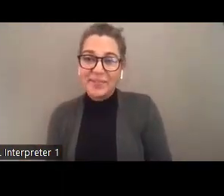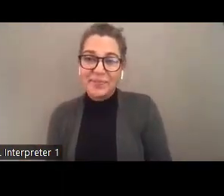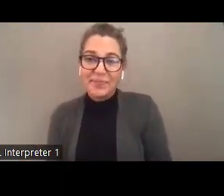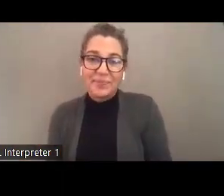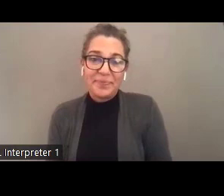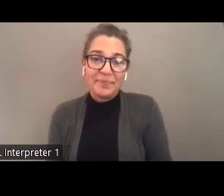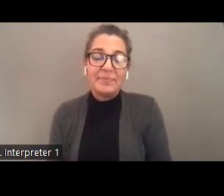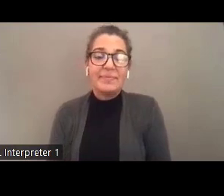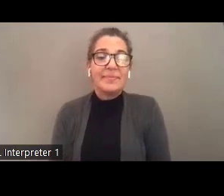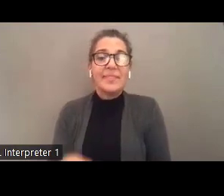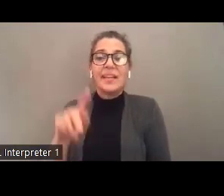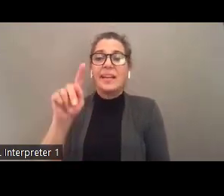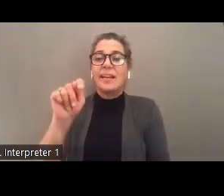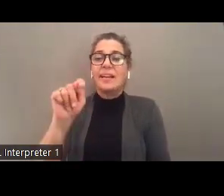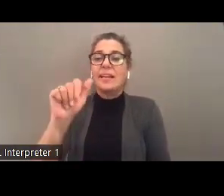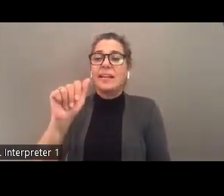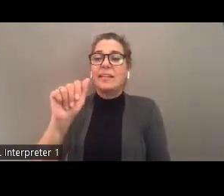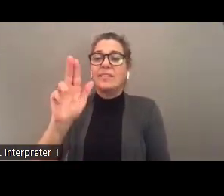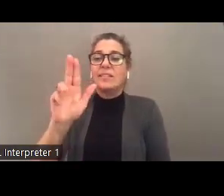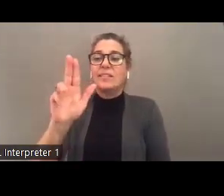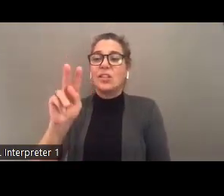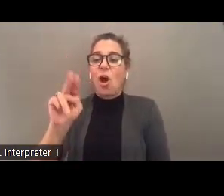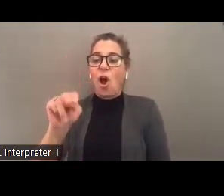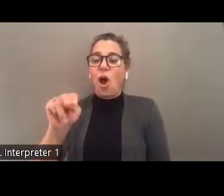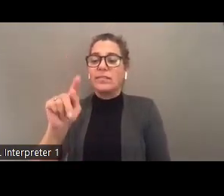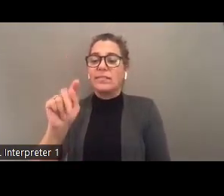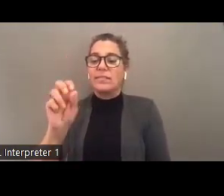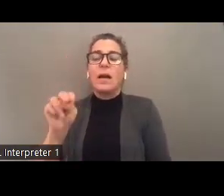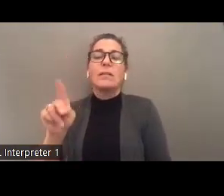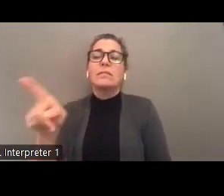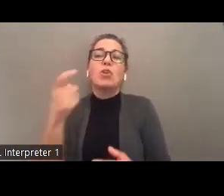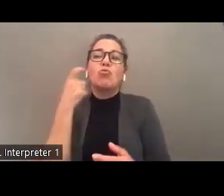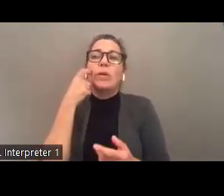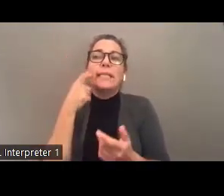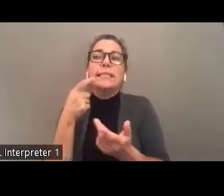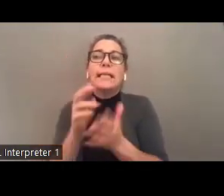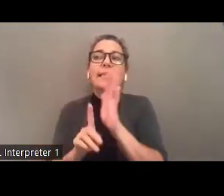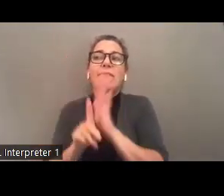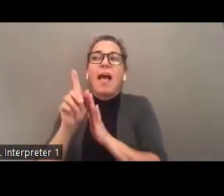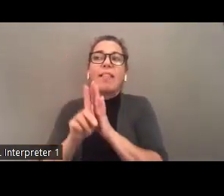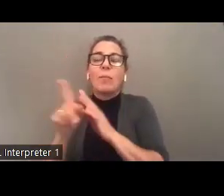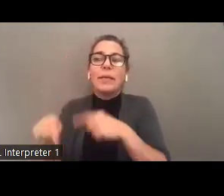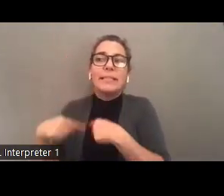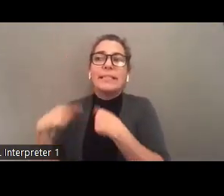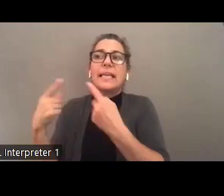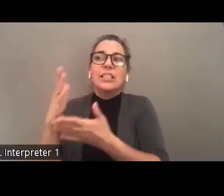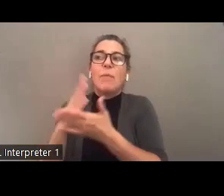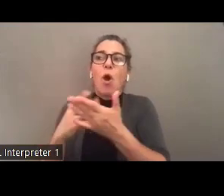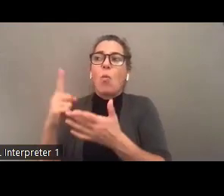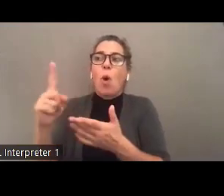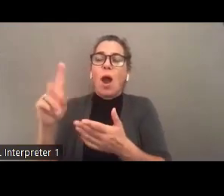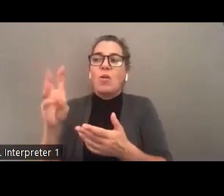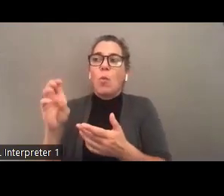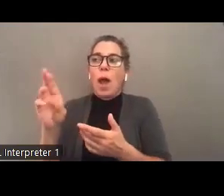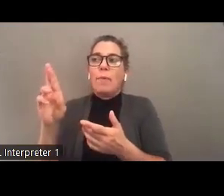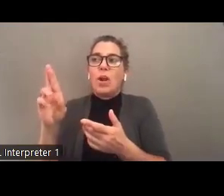Taunton, let's start by covering any recent developments and resources since part one of our webinar series in August.